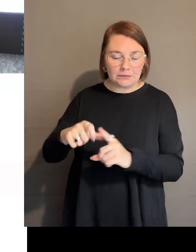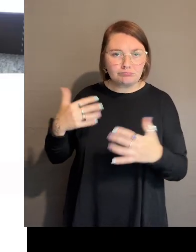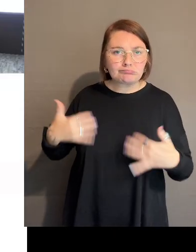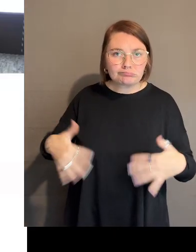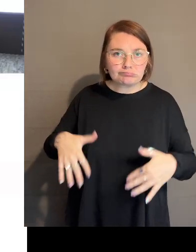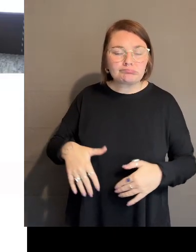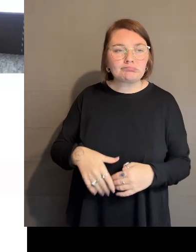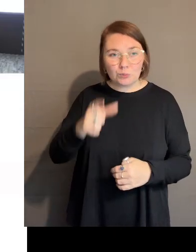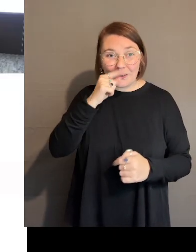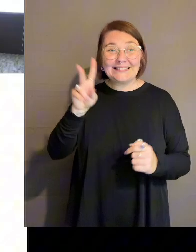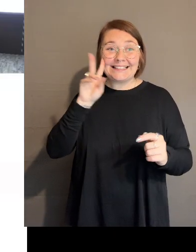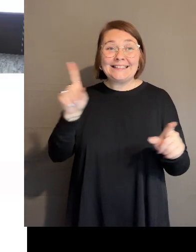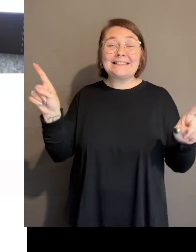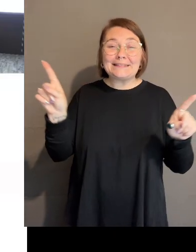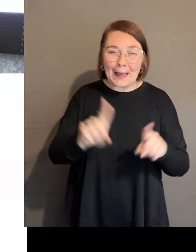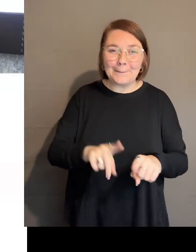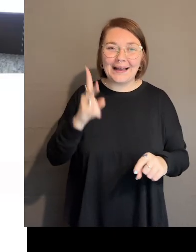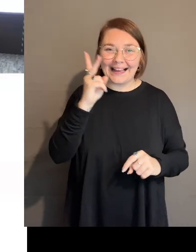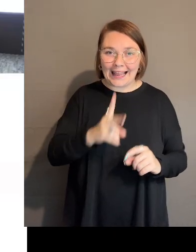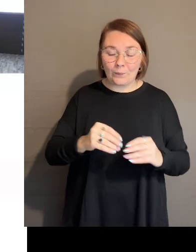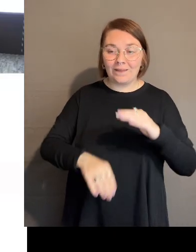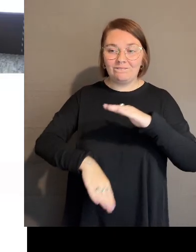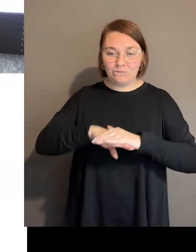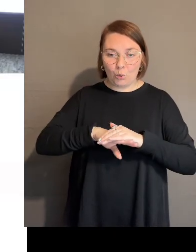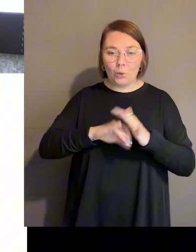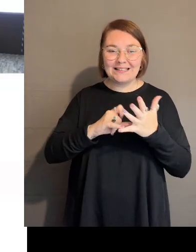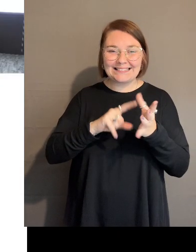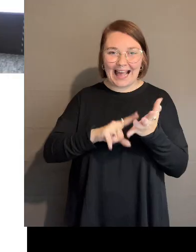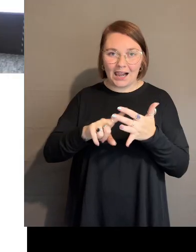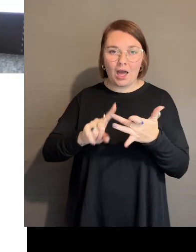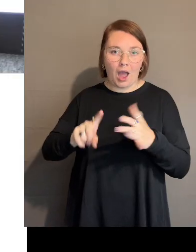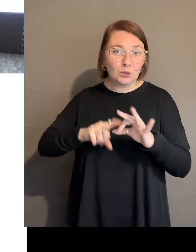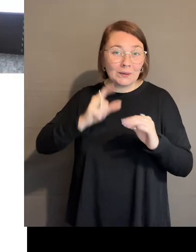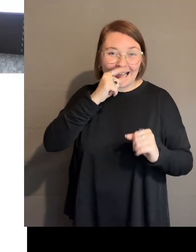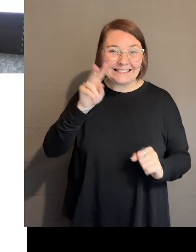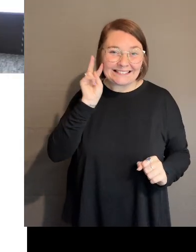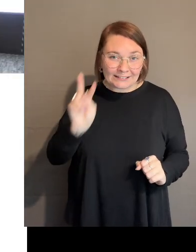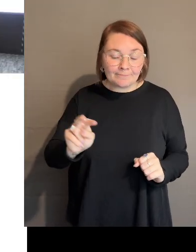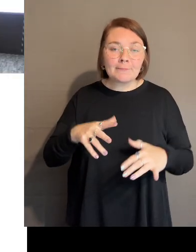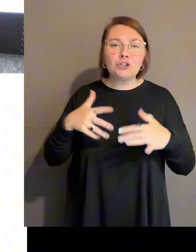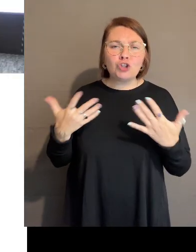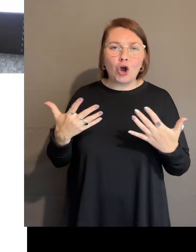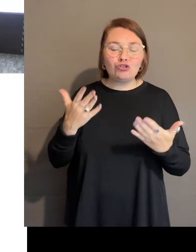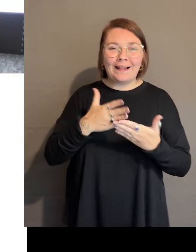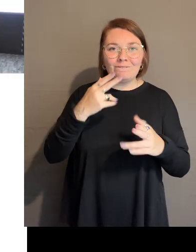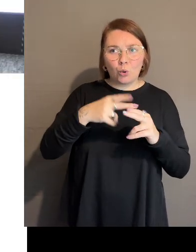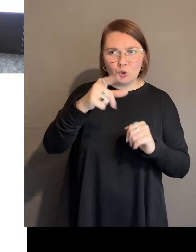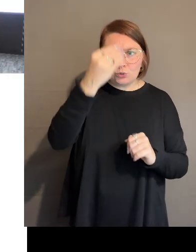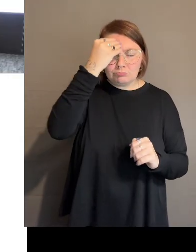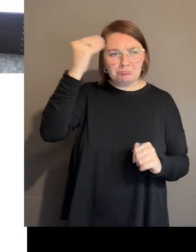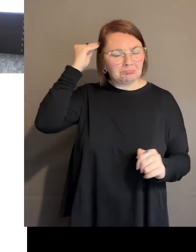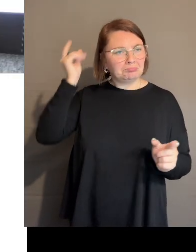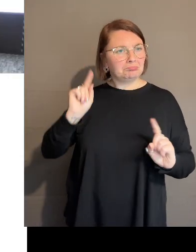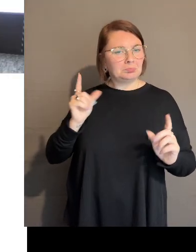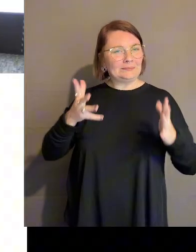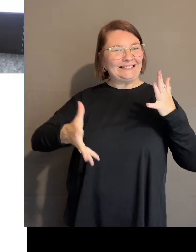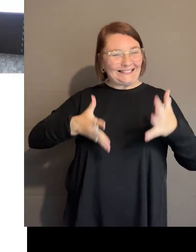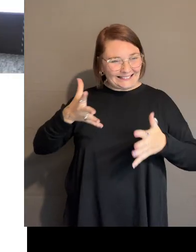And we see the same thing, then, with the full scale IQ. So, the take-home point here is that